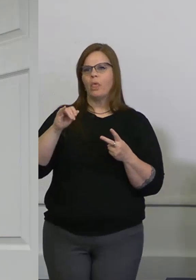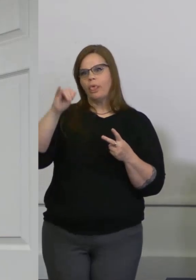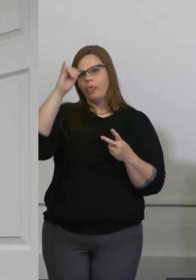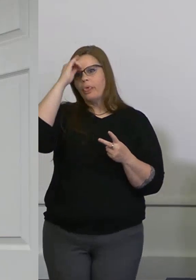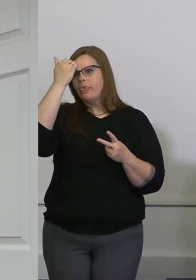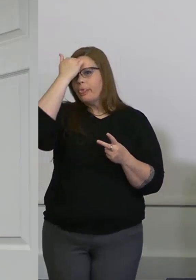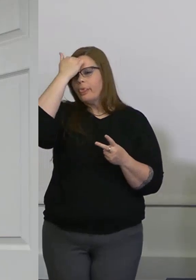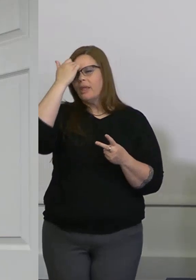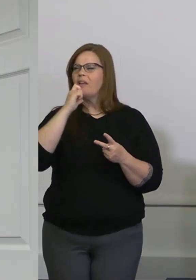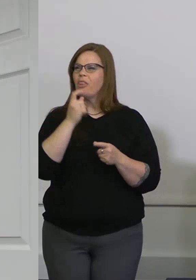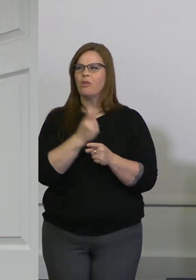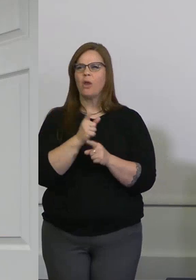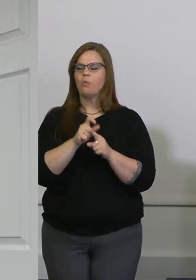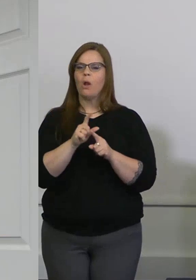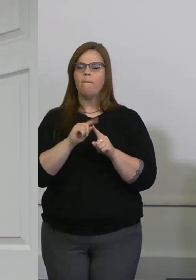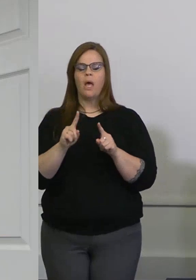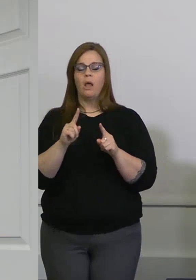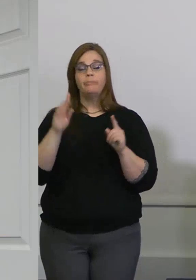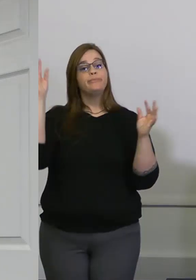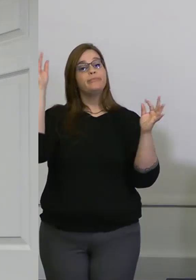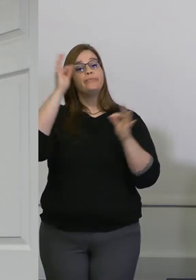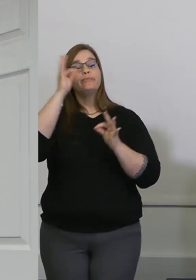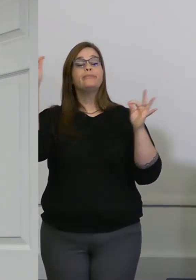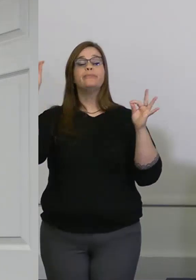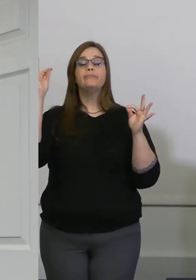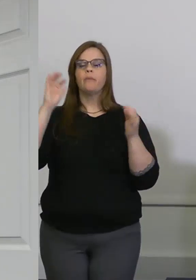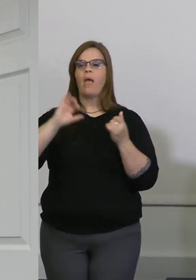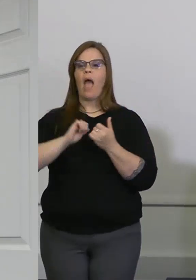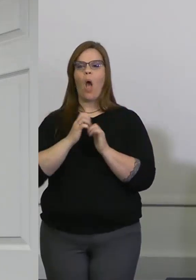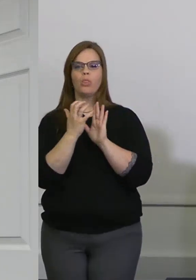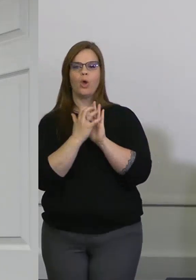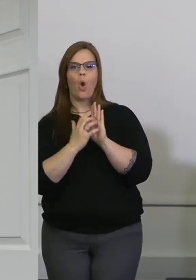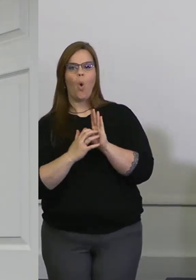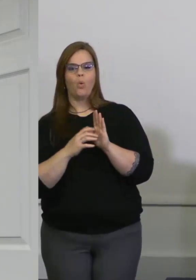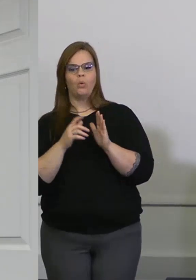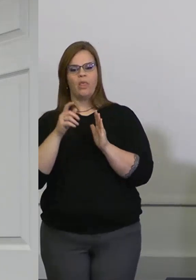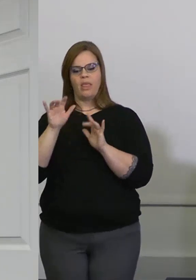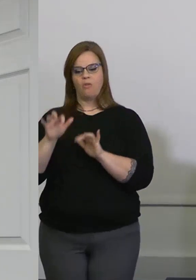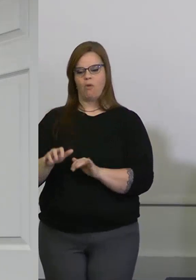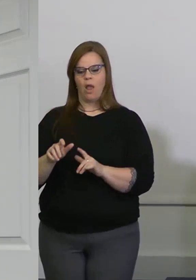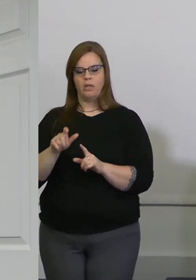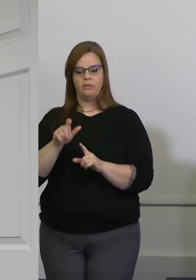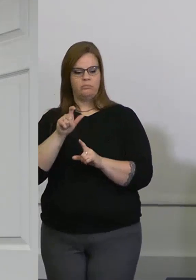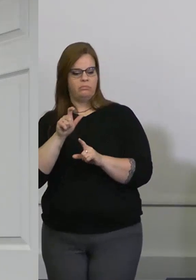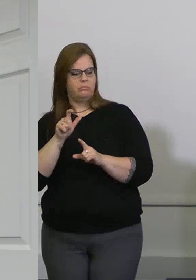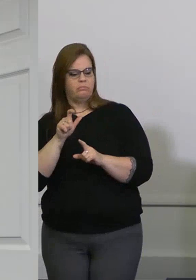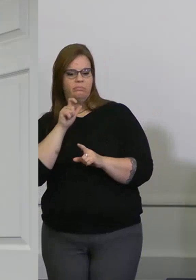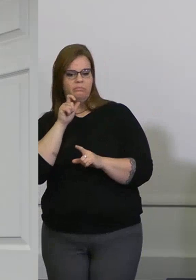the, the impact of the code that they write into another community that is not like themselves. Yeah.